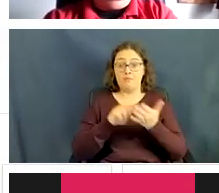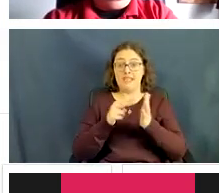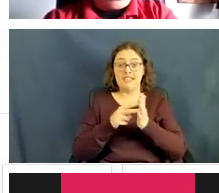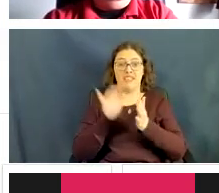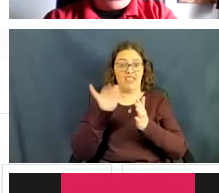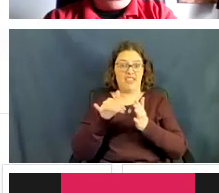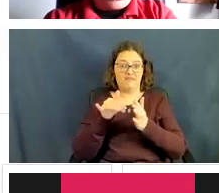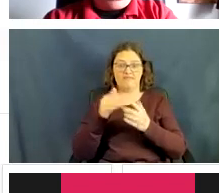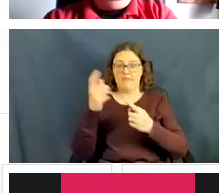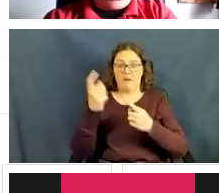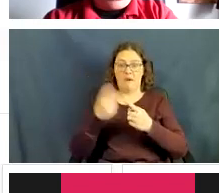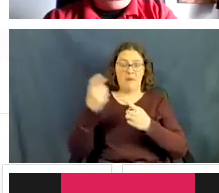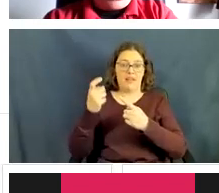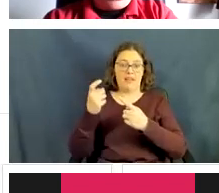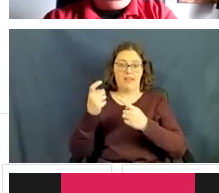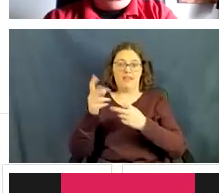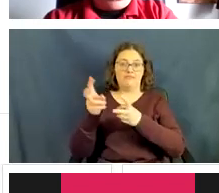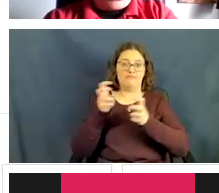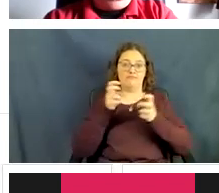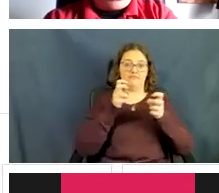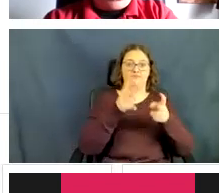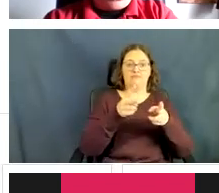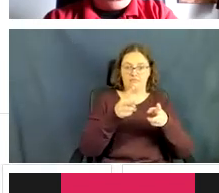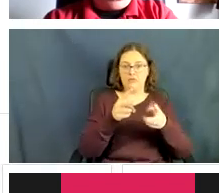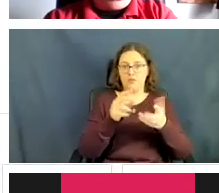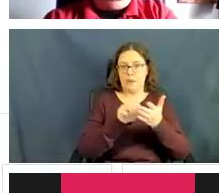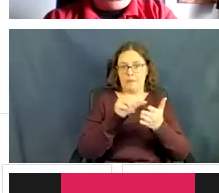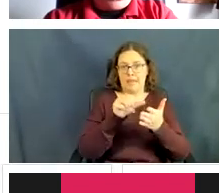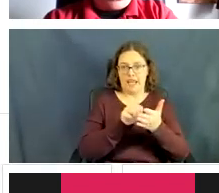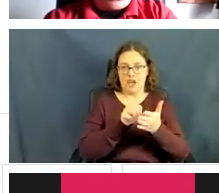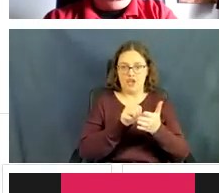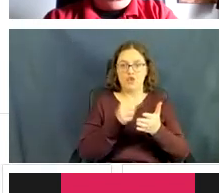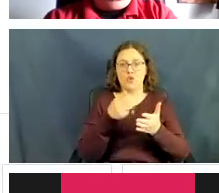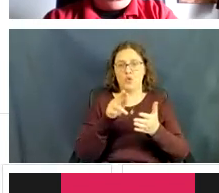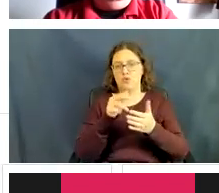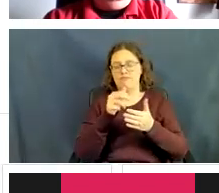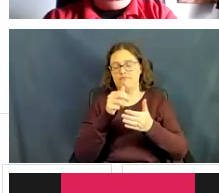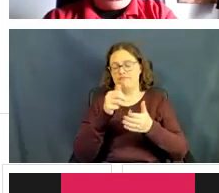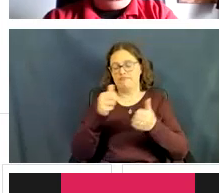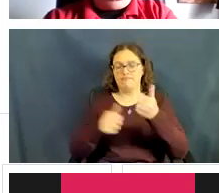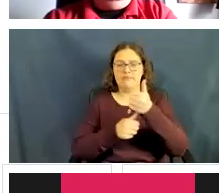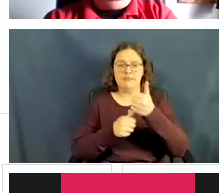So this would be perfect imagine, a person transitions out of high school within the